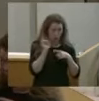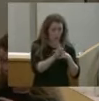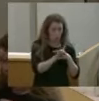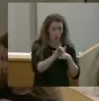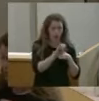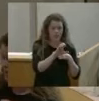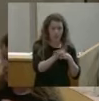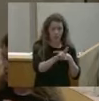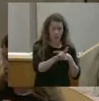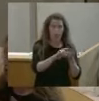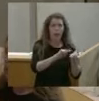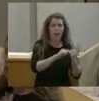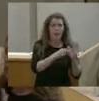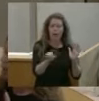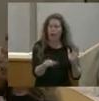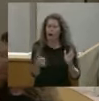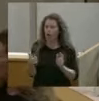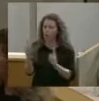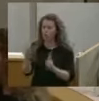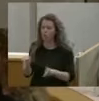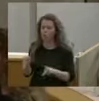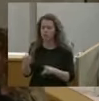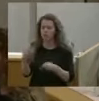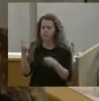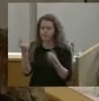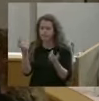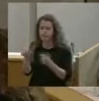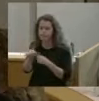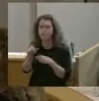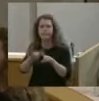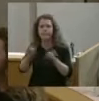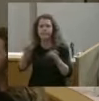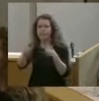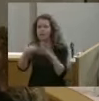working strategy that we've been using is to, enable hospitals to take care of